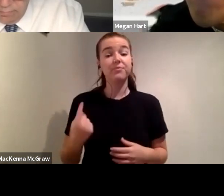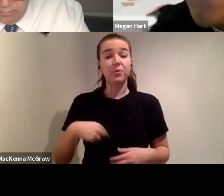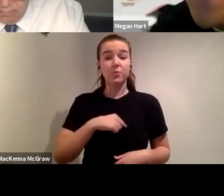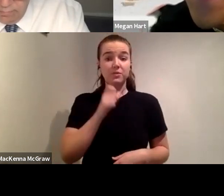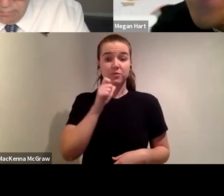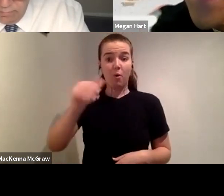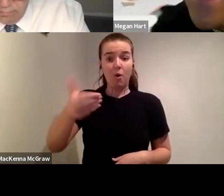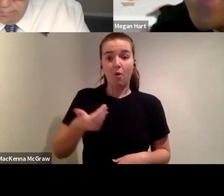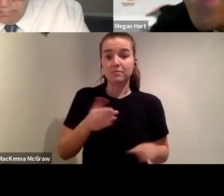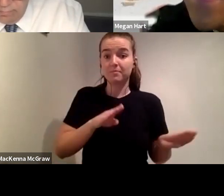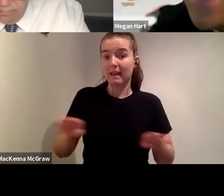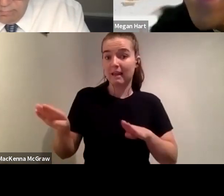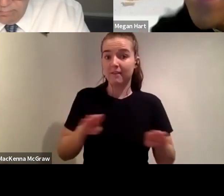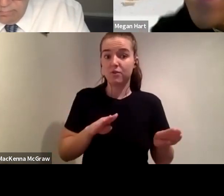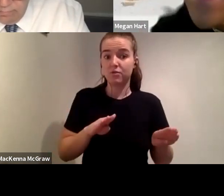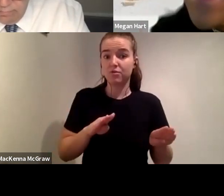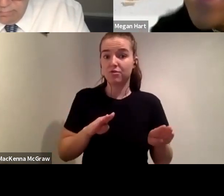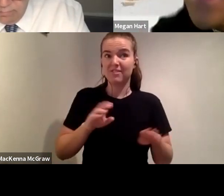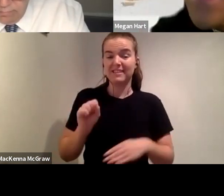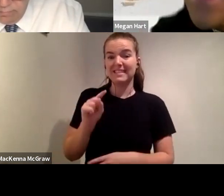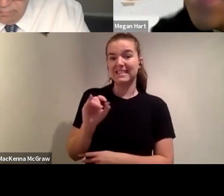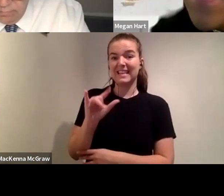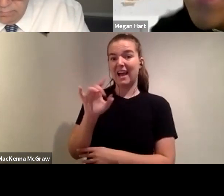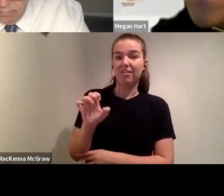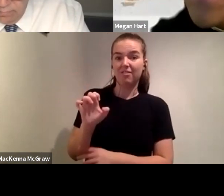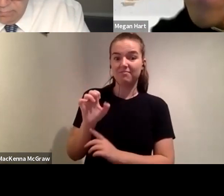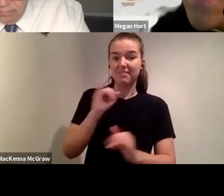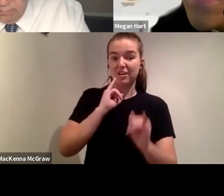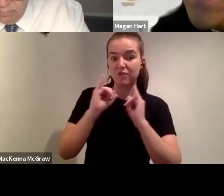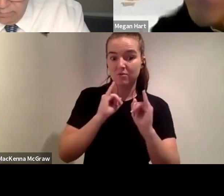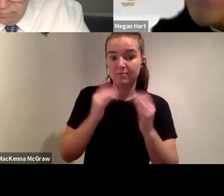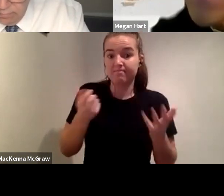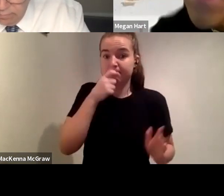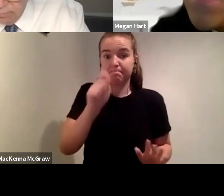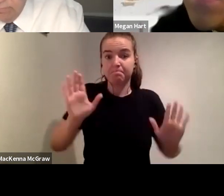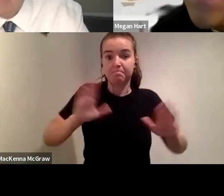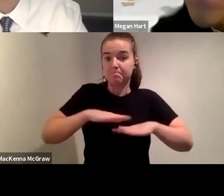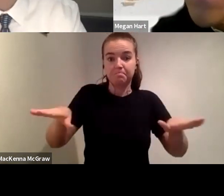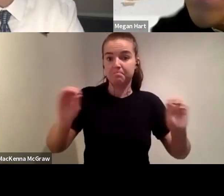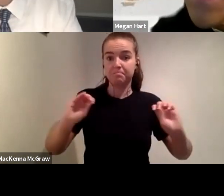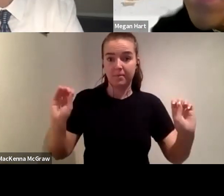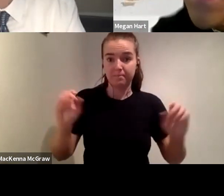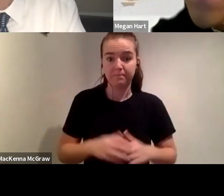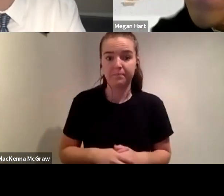We have specifically changed our process to be more focused in accommodating our population.